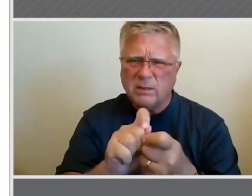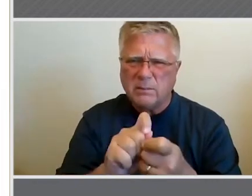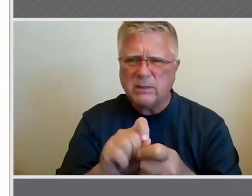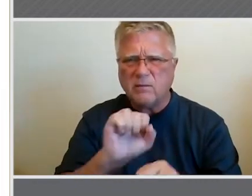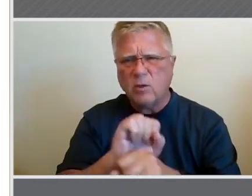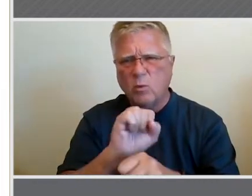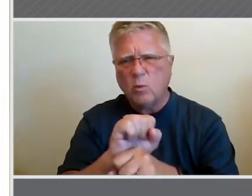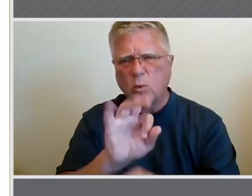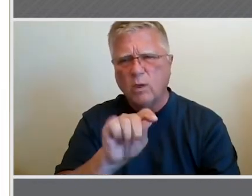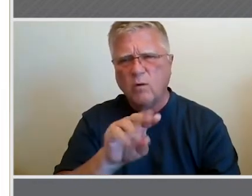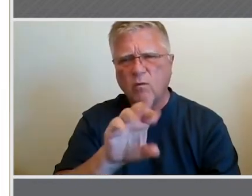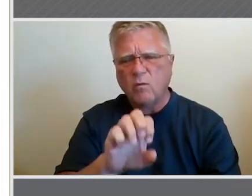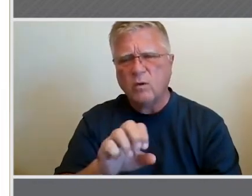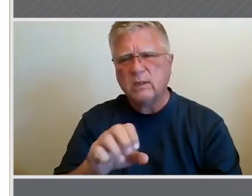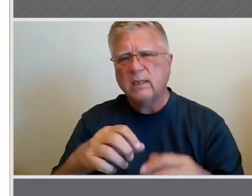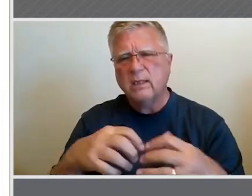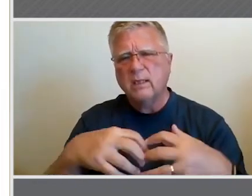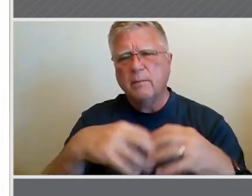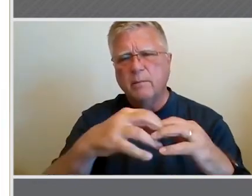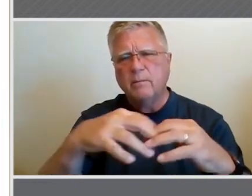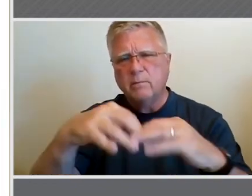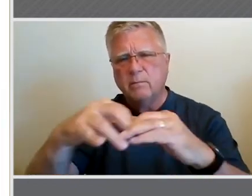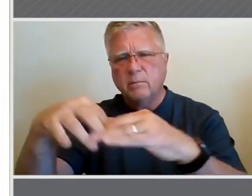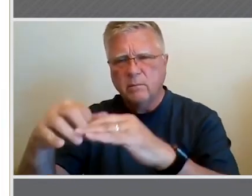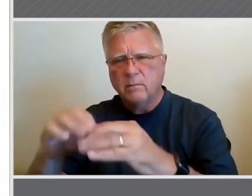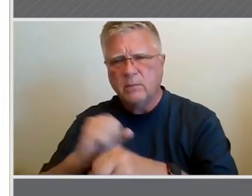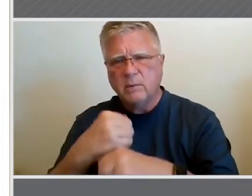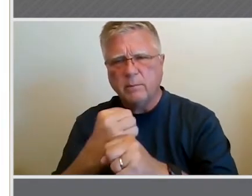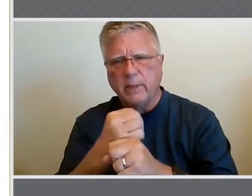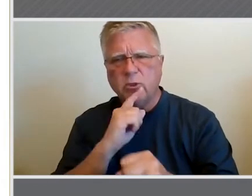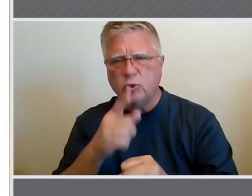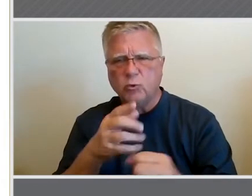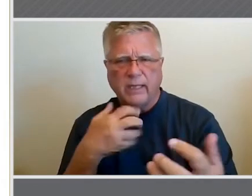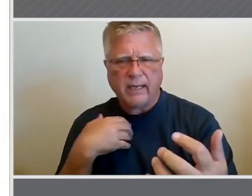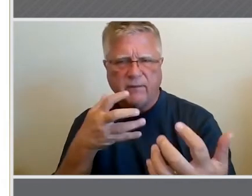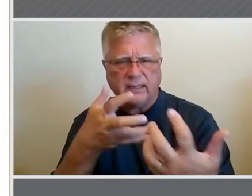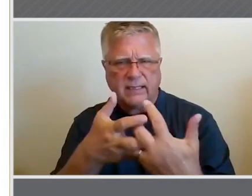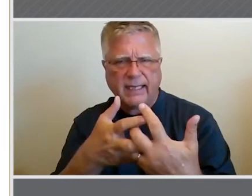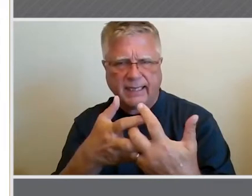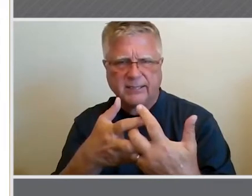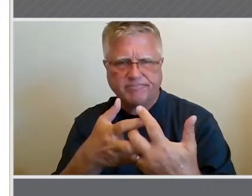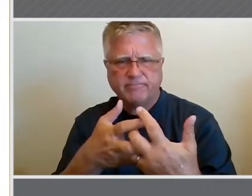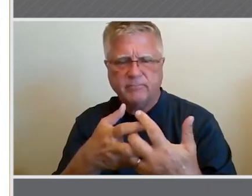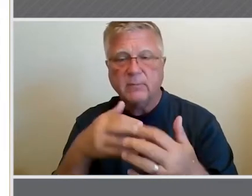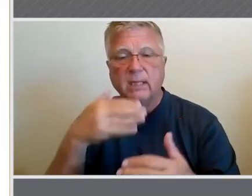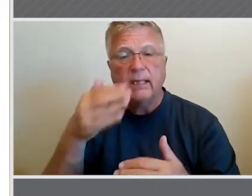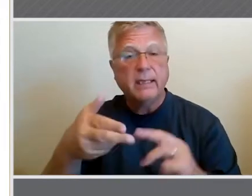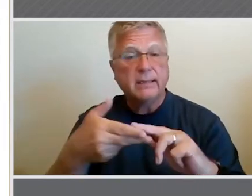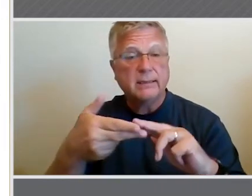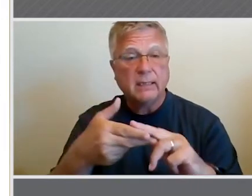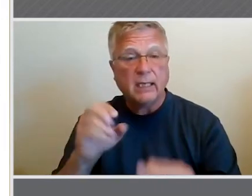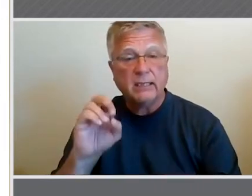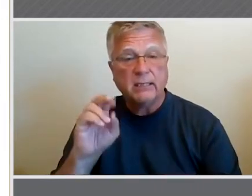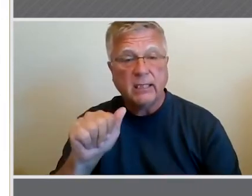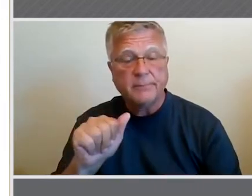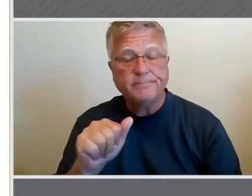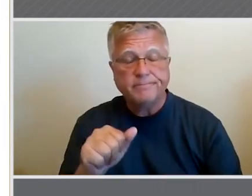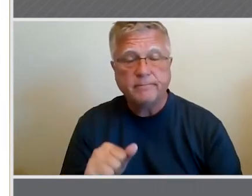initiatives to, to ensure that connection, didn't go to the next slide Shana. Thank you. Just some exit and other examples of workforce.